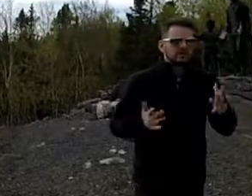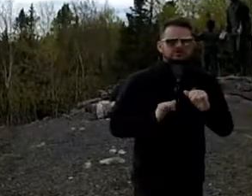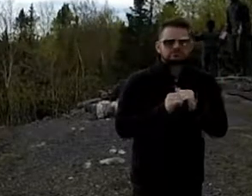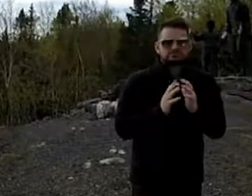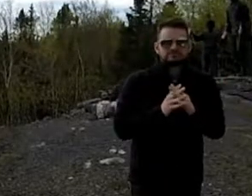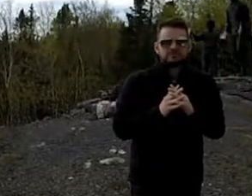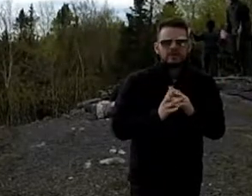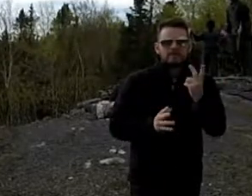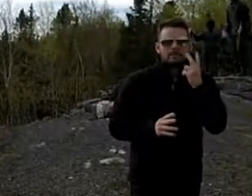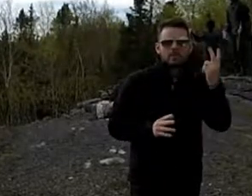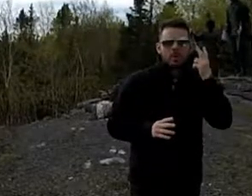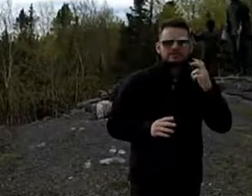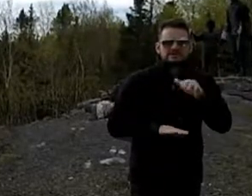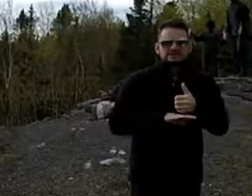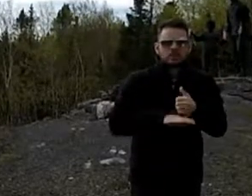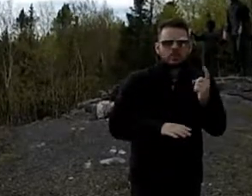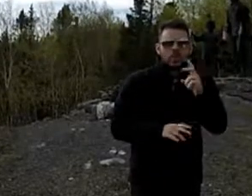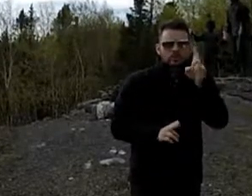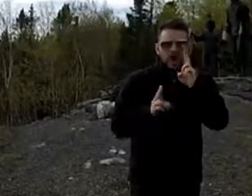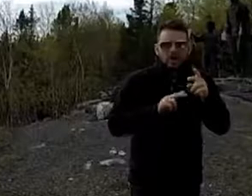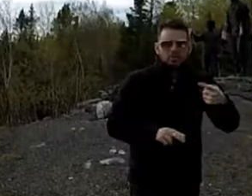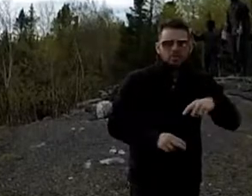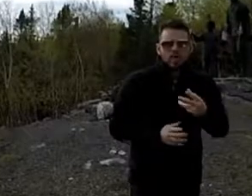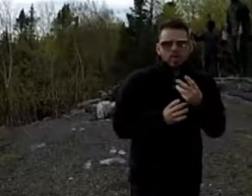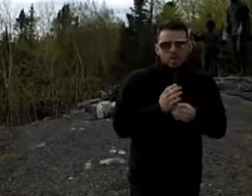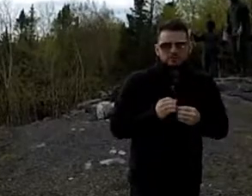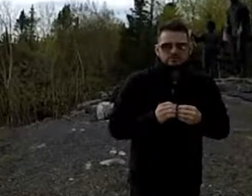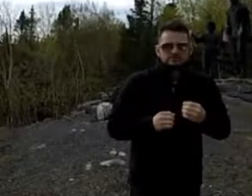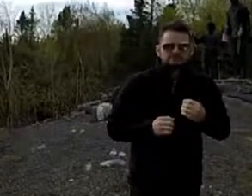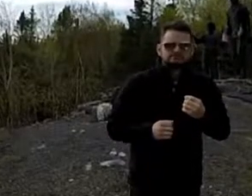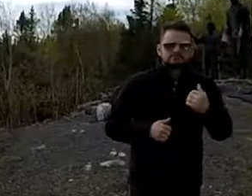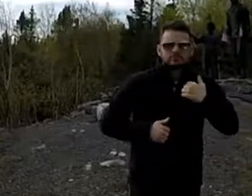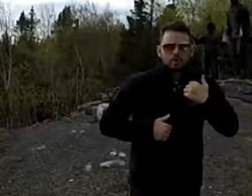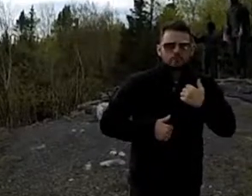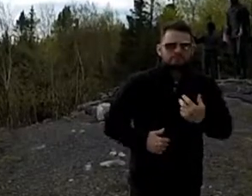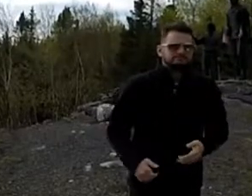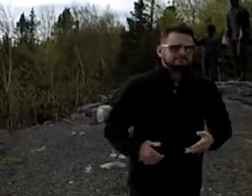The memorial site has been established to honour the lost soldiers.